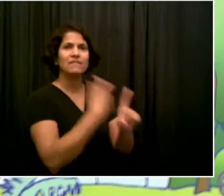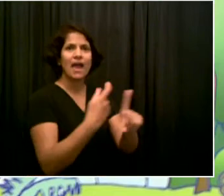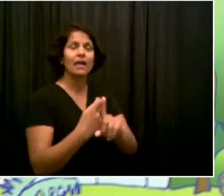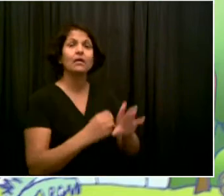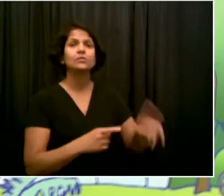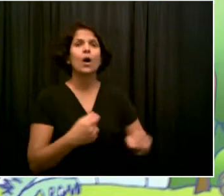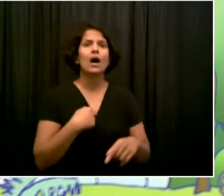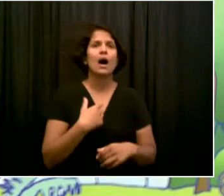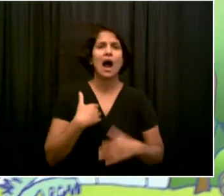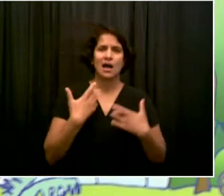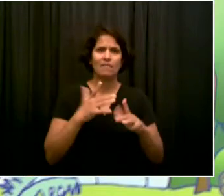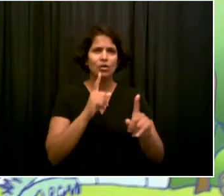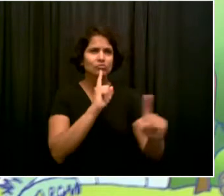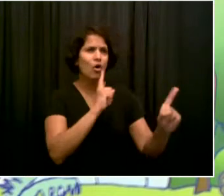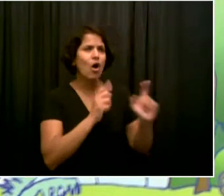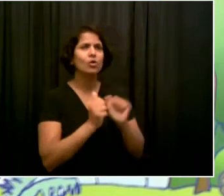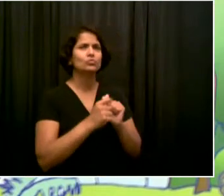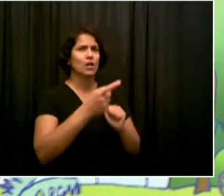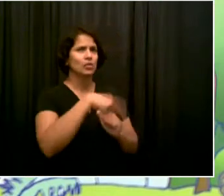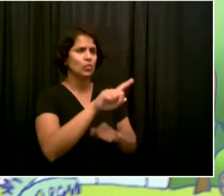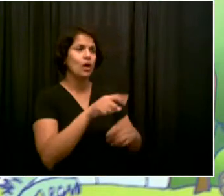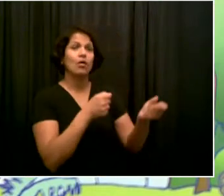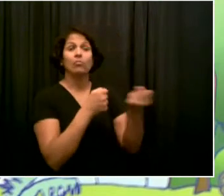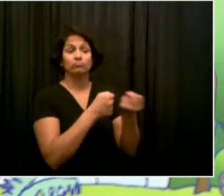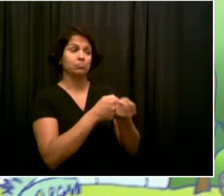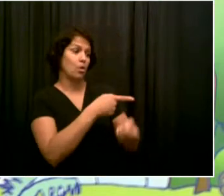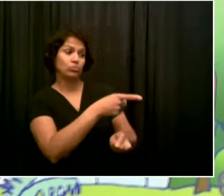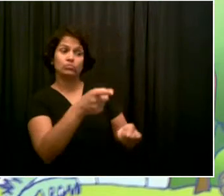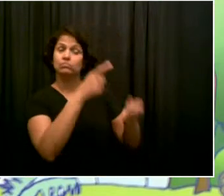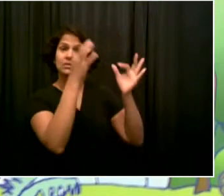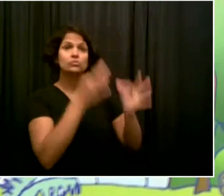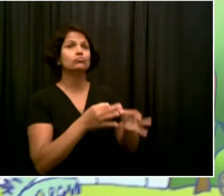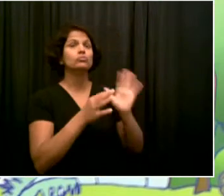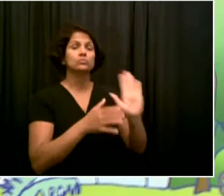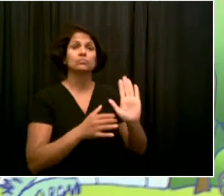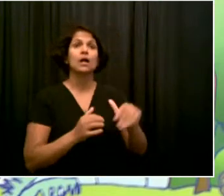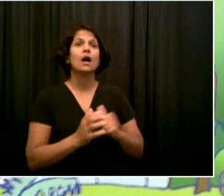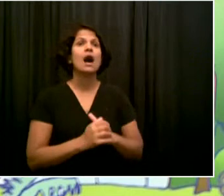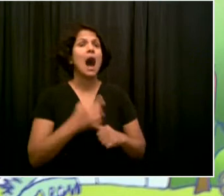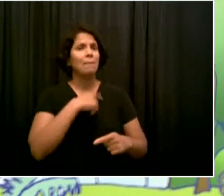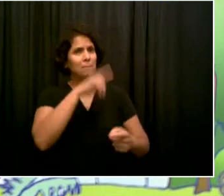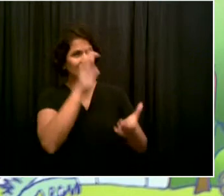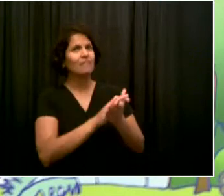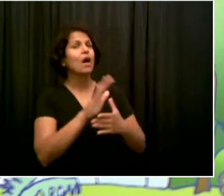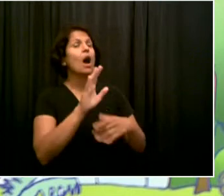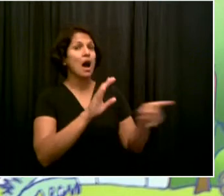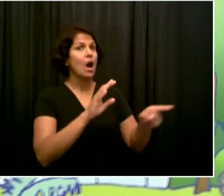ORGANIZATION, GO AS FAR AS YOU CAN GO. REHE IS DANNY DOING IT, WE TALKED TO HIM